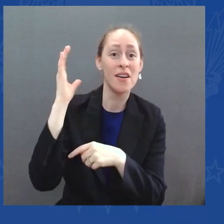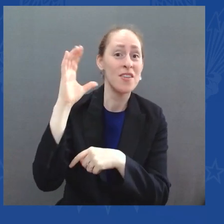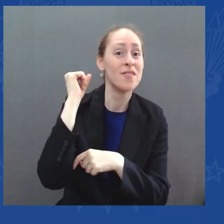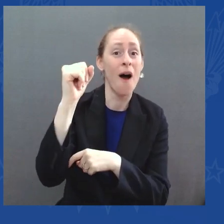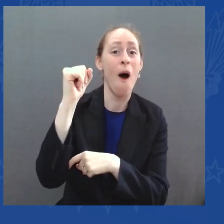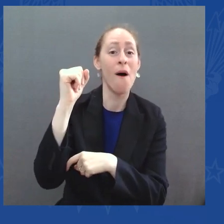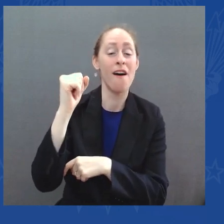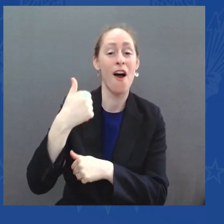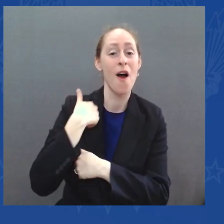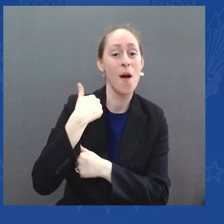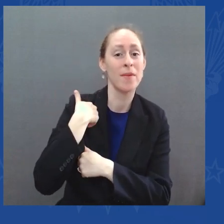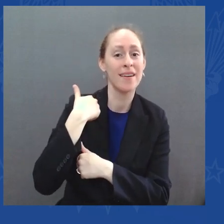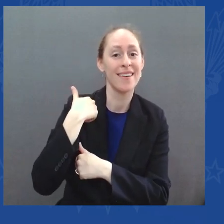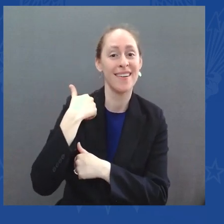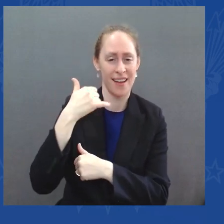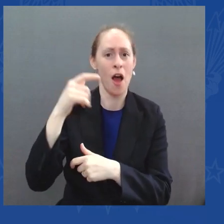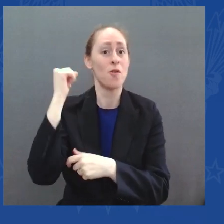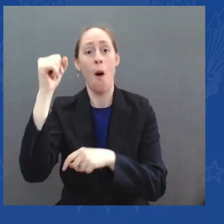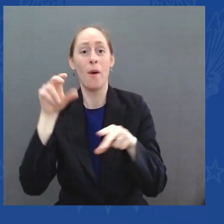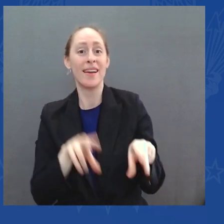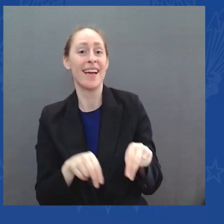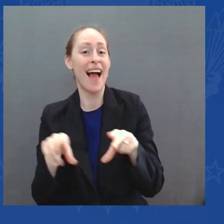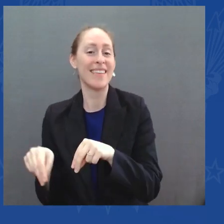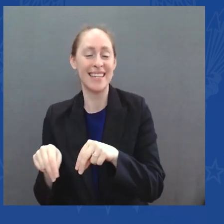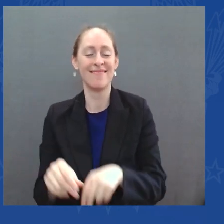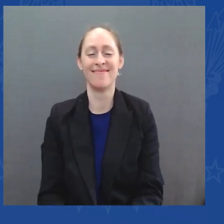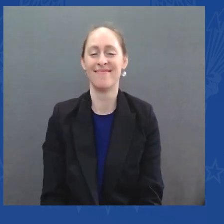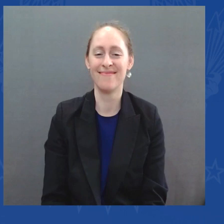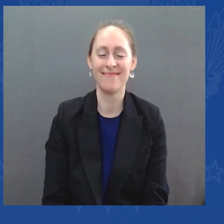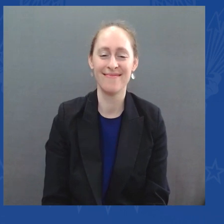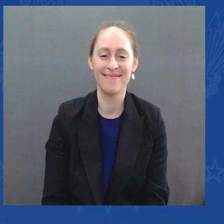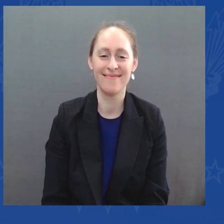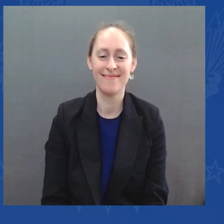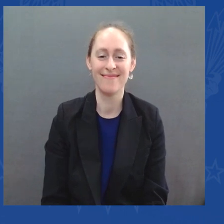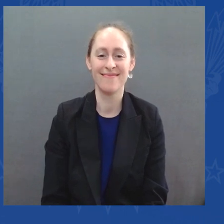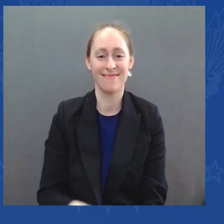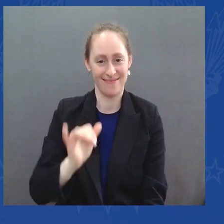but then my son got a Bronze Star in the Army and I decided I couldn't say it anymore.